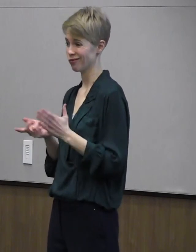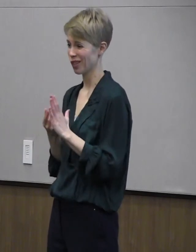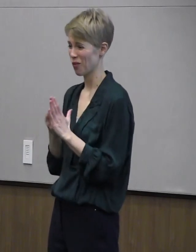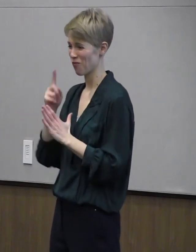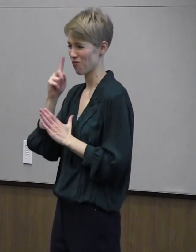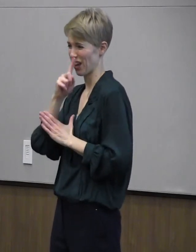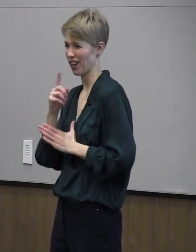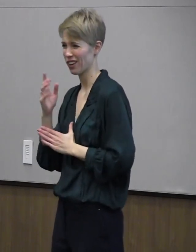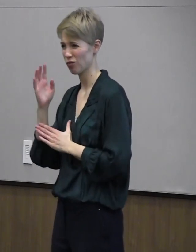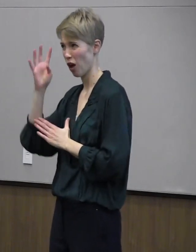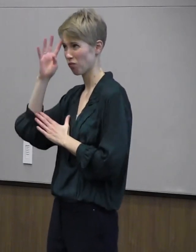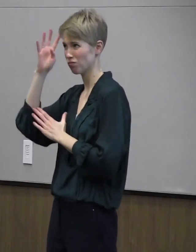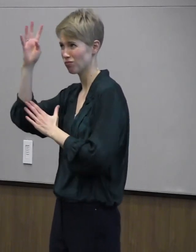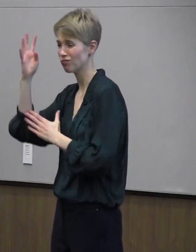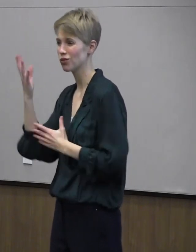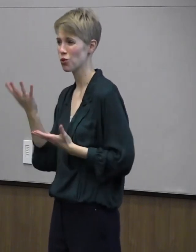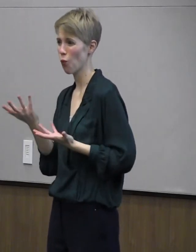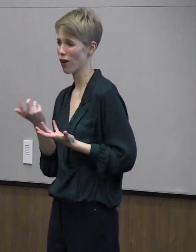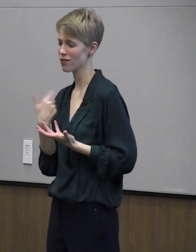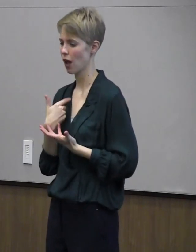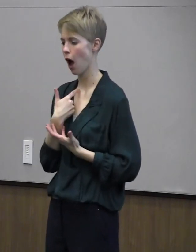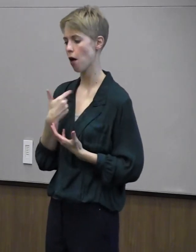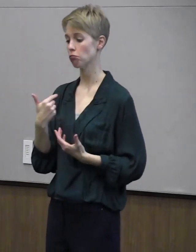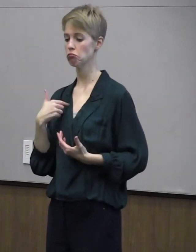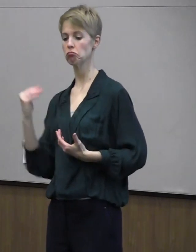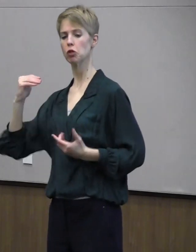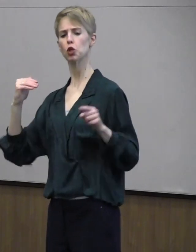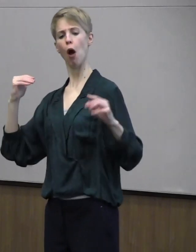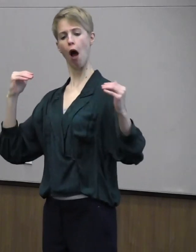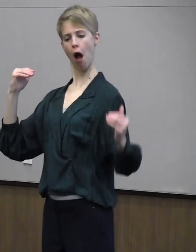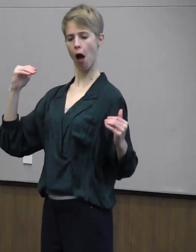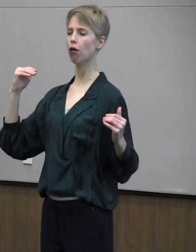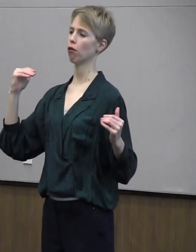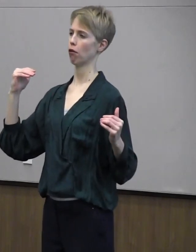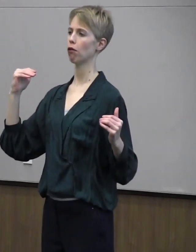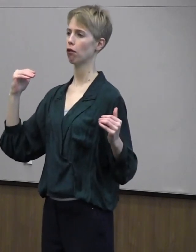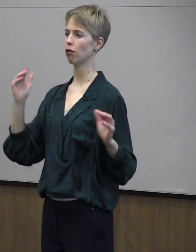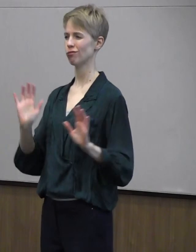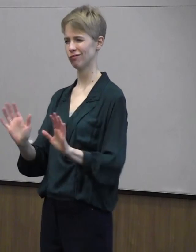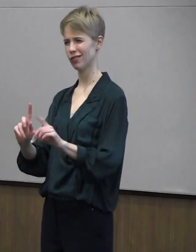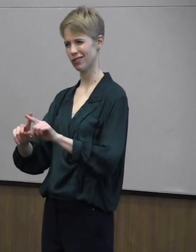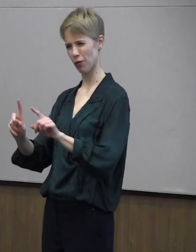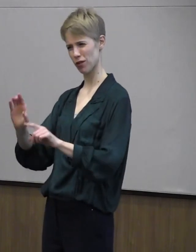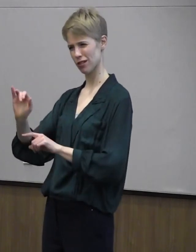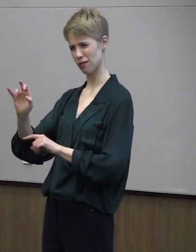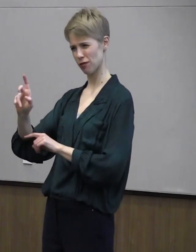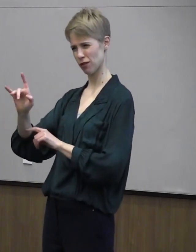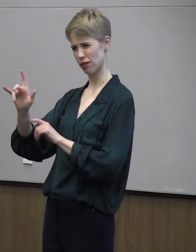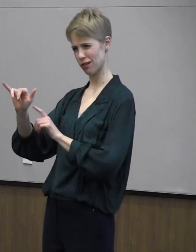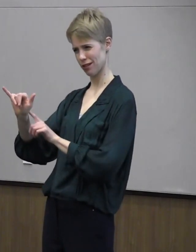promoting a type of class system. Civility is a certain ease of behavior a